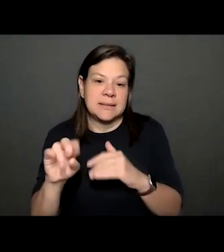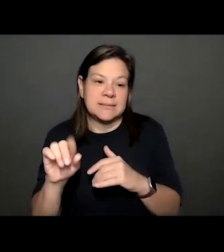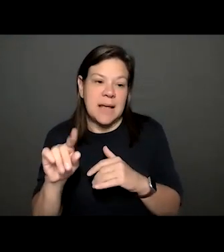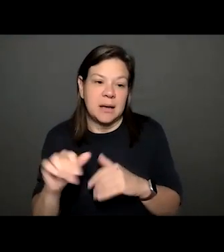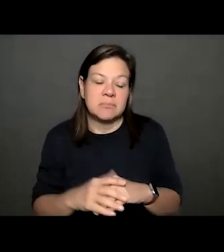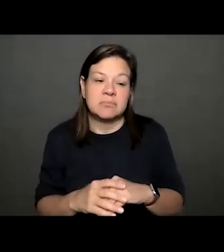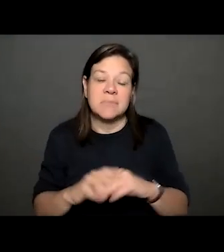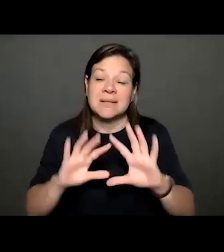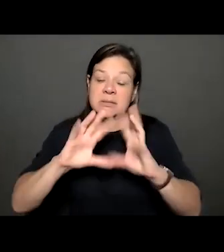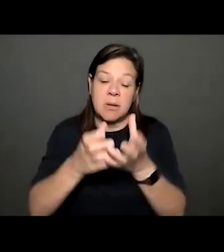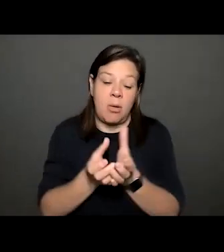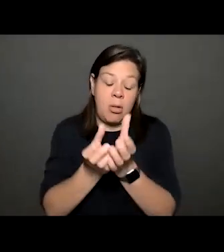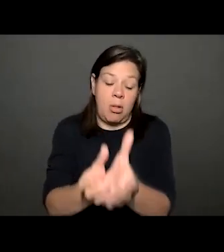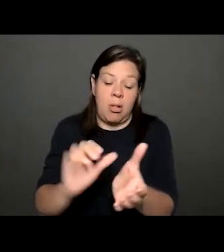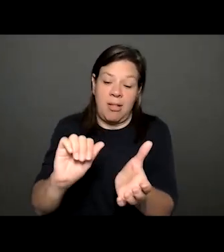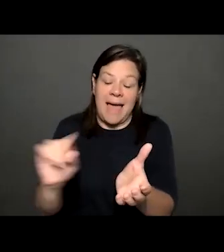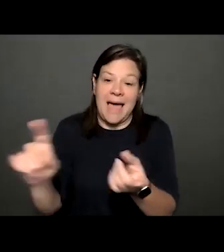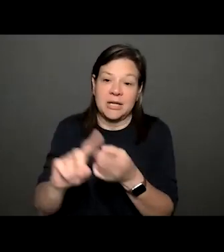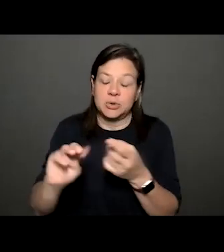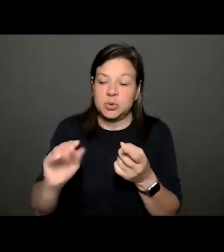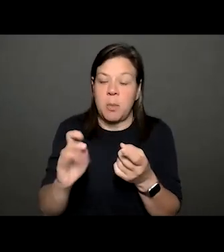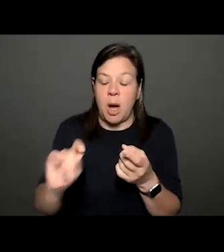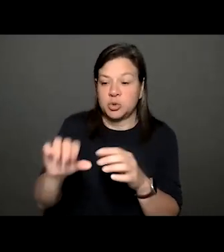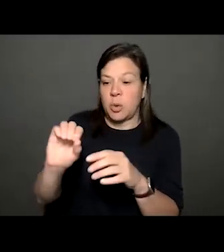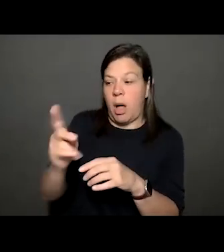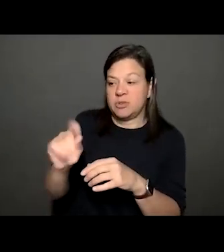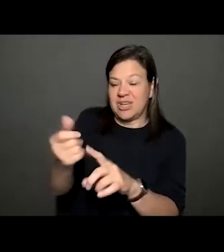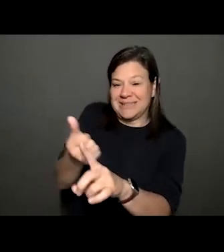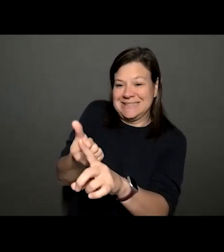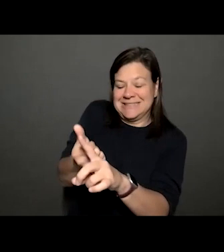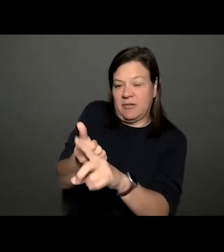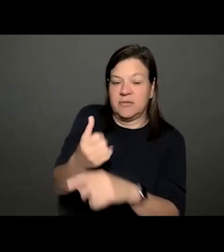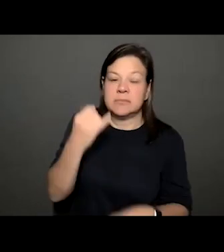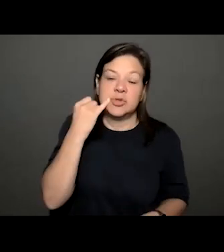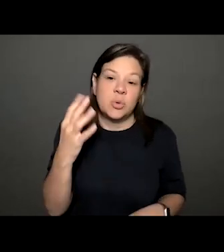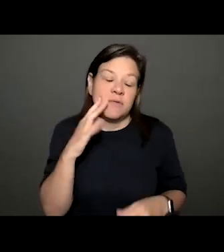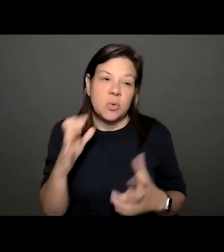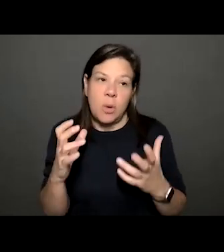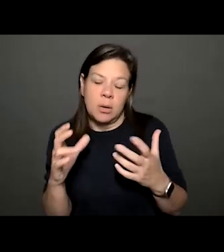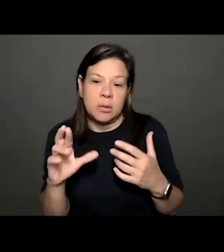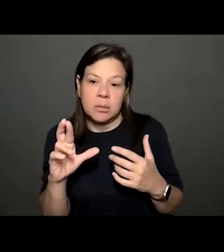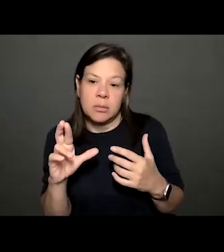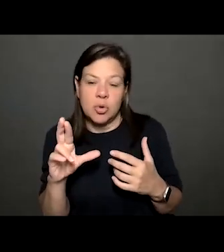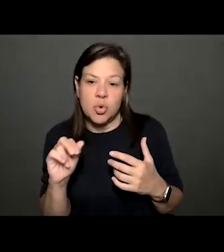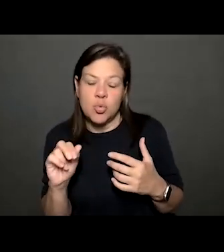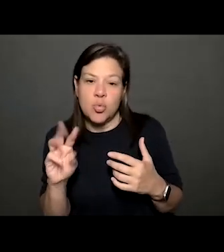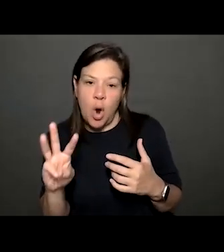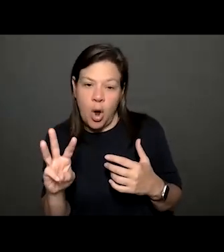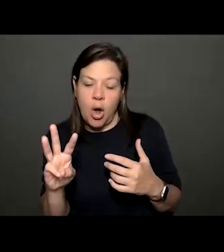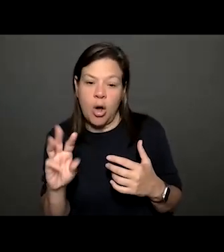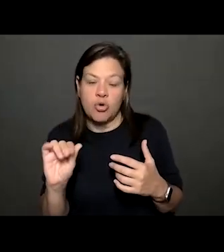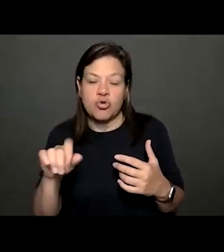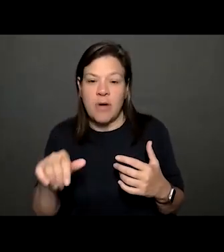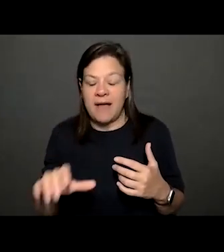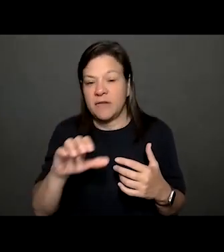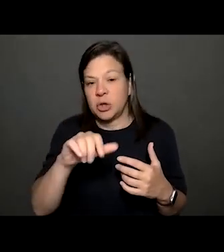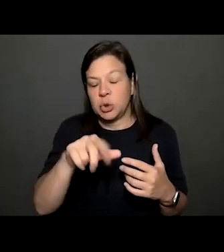SO IF YOU WANTED TO GRAB THE RAW GRAPHQL DATA YOU